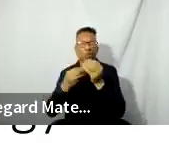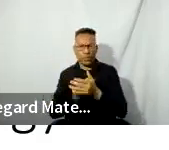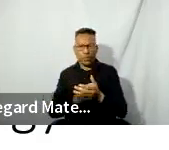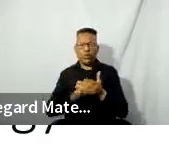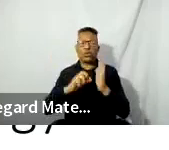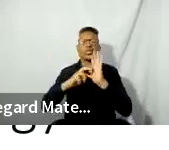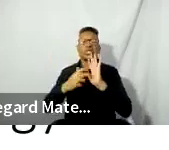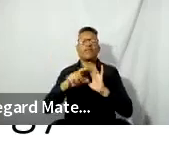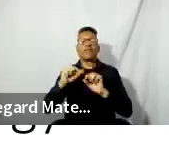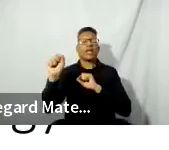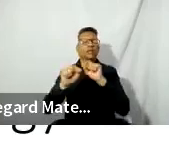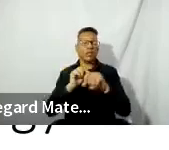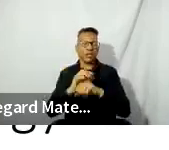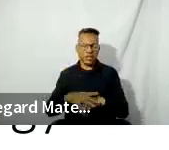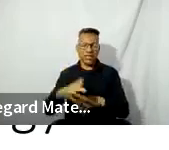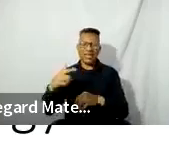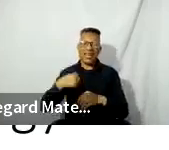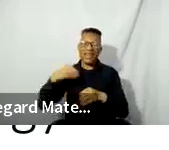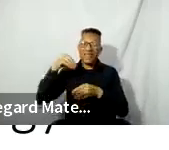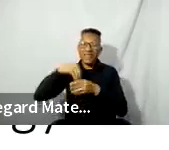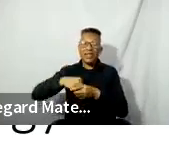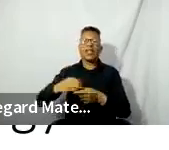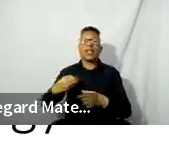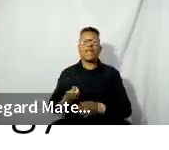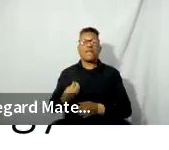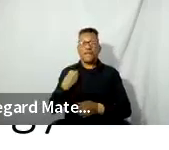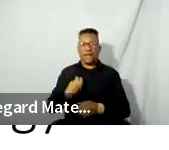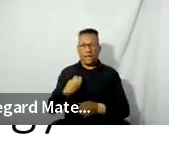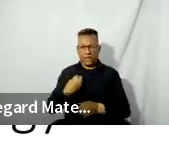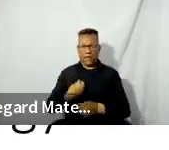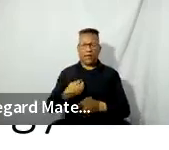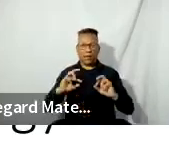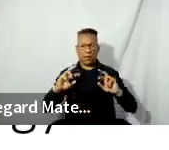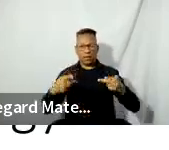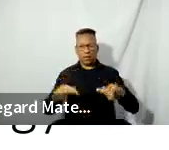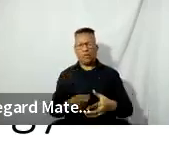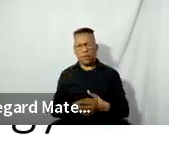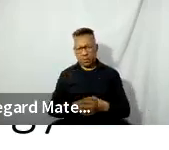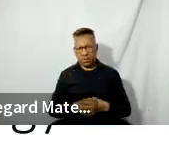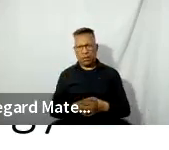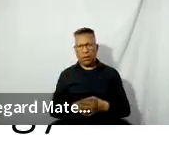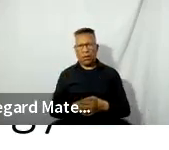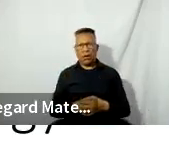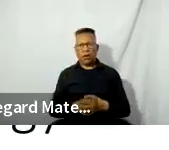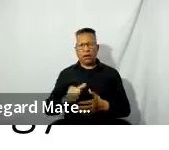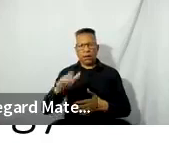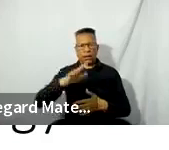within within human culture within human cultural life within human cultural life, and so life. And so, as part of